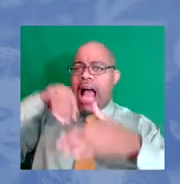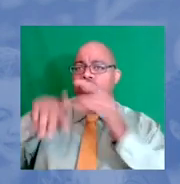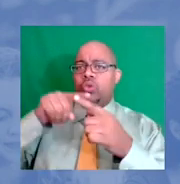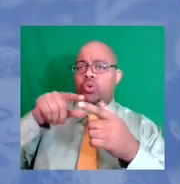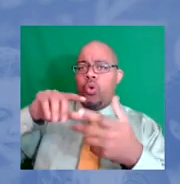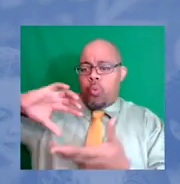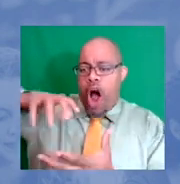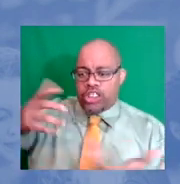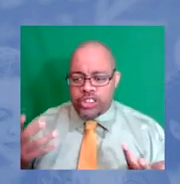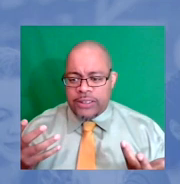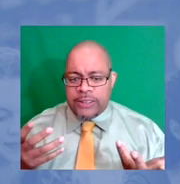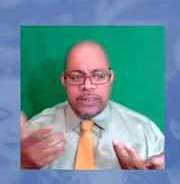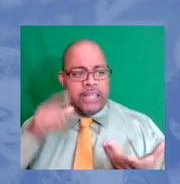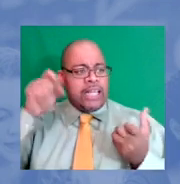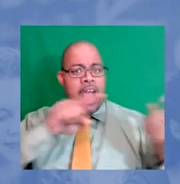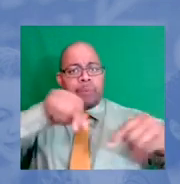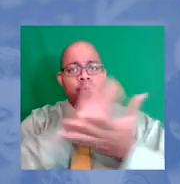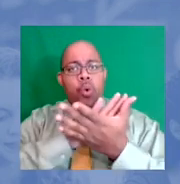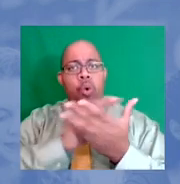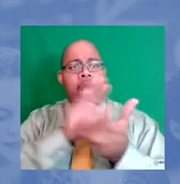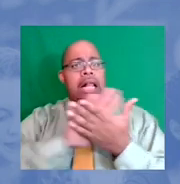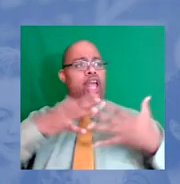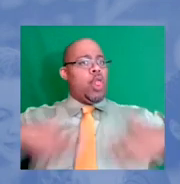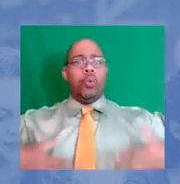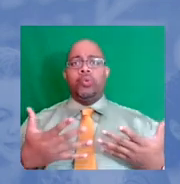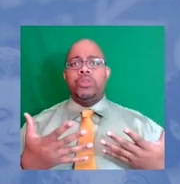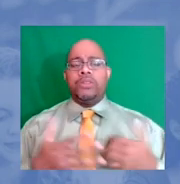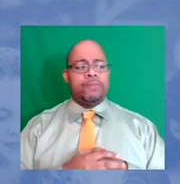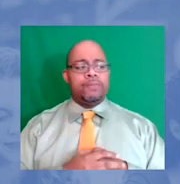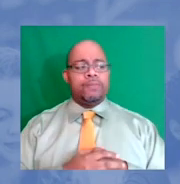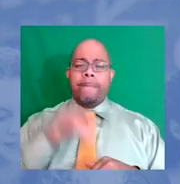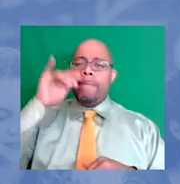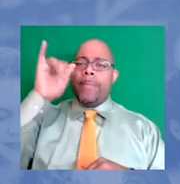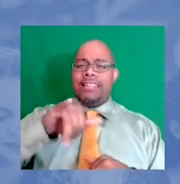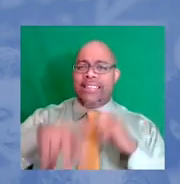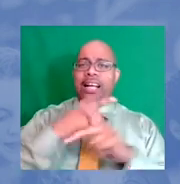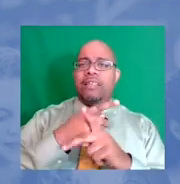THEY CAN COME TO SCHOOL WITH CLEAN CLOTHES AND THIS IS THE OUT OF THE BOX THINKING THAT